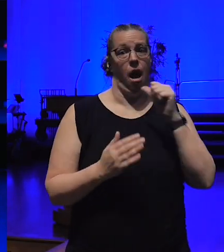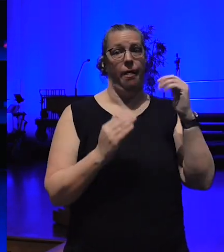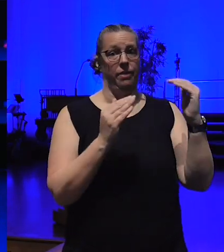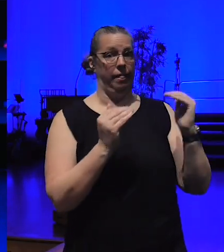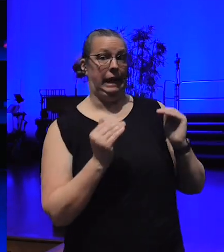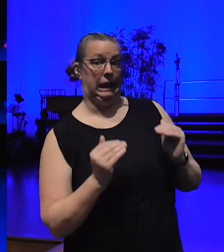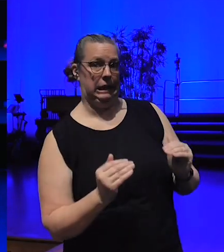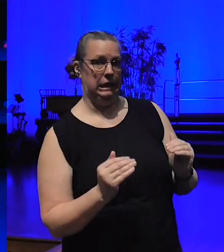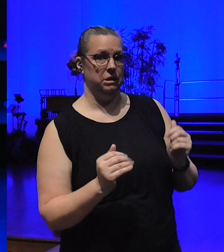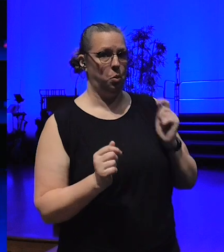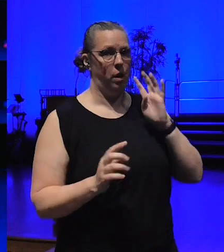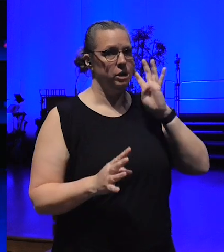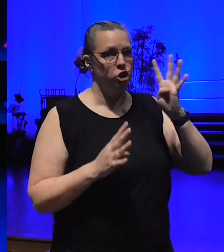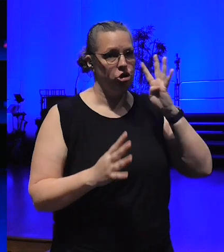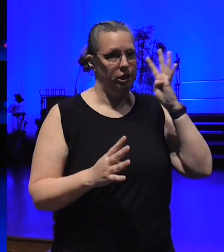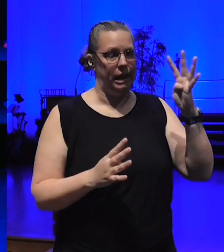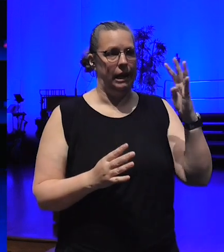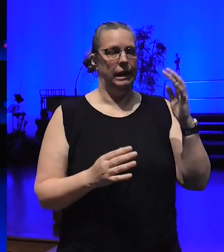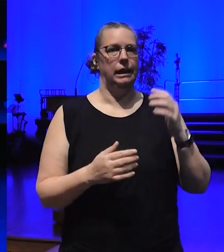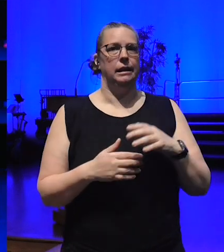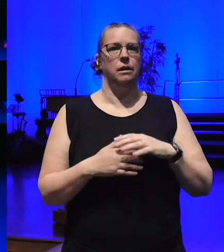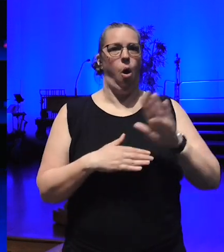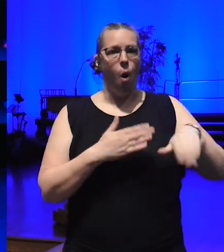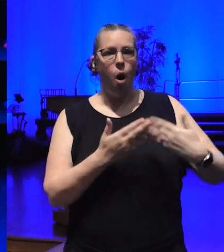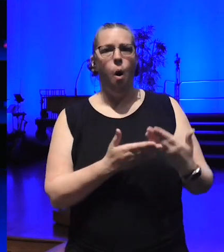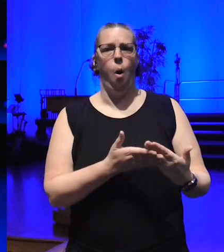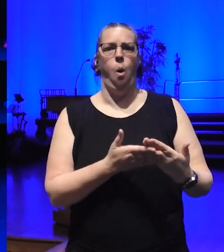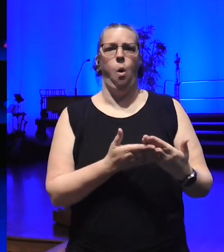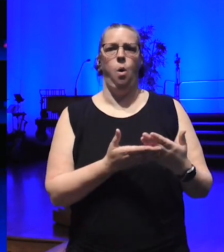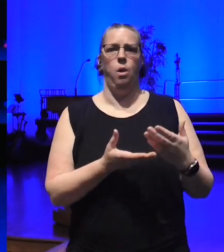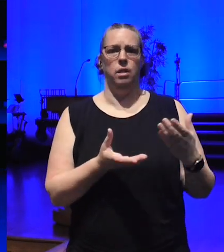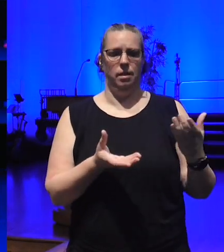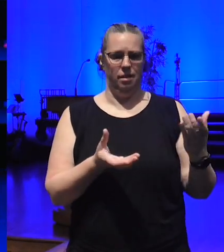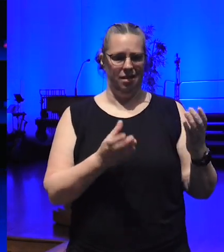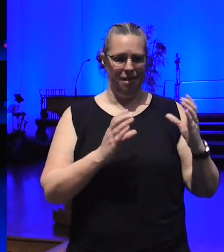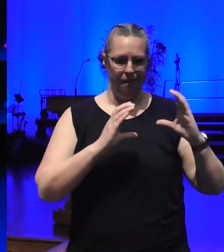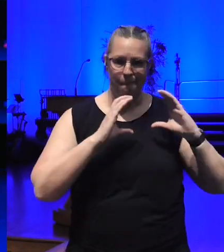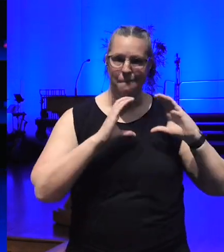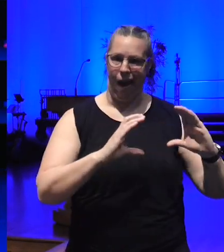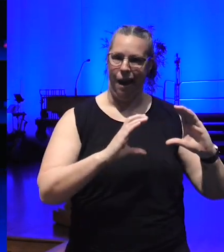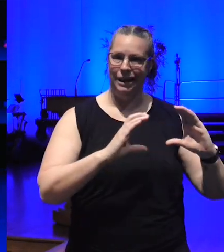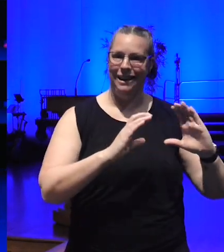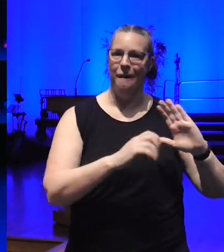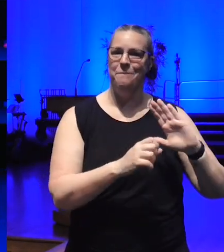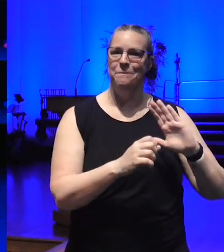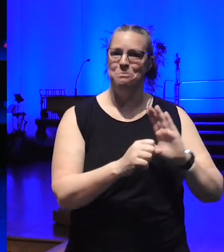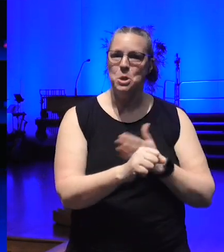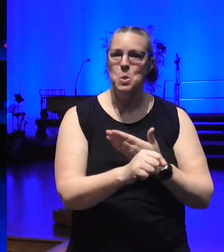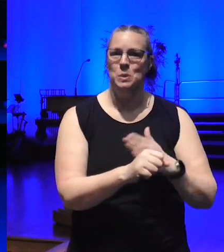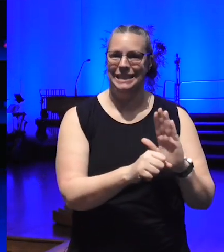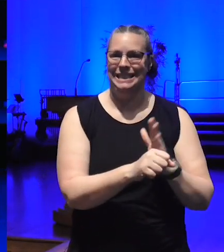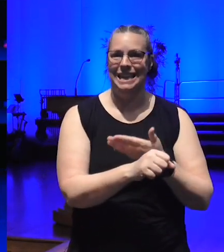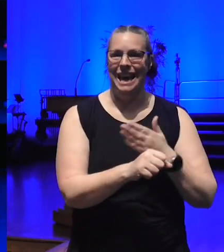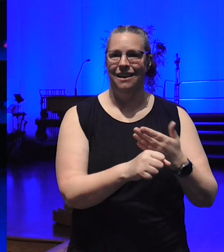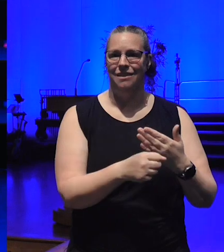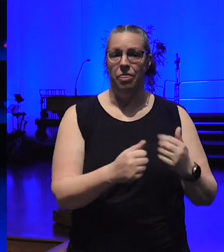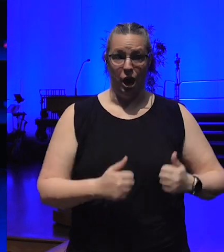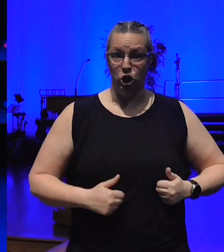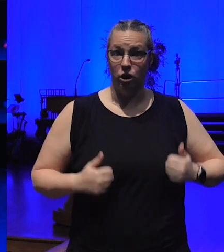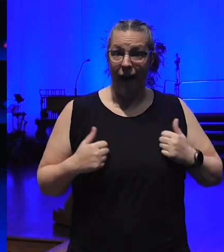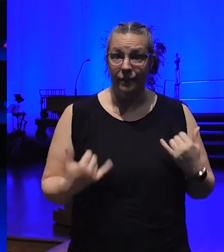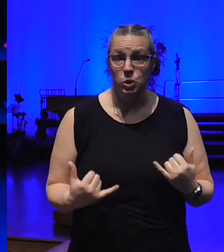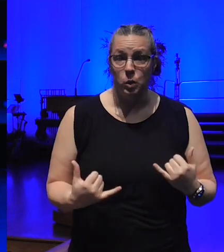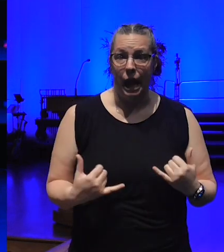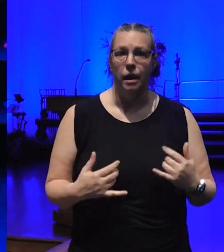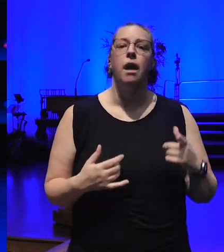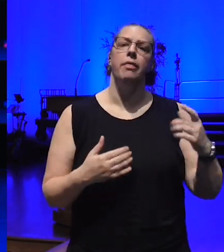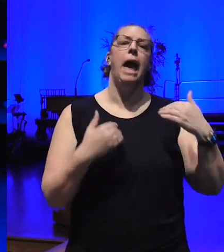was creating a whole volume body of music that survives today they had some preparation for